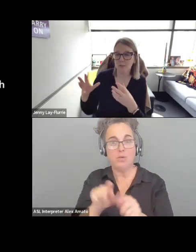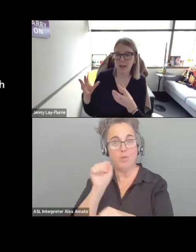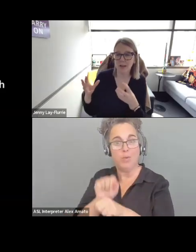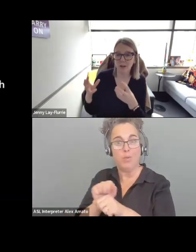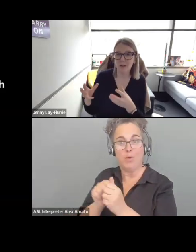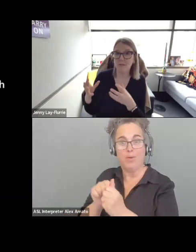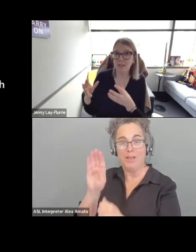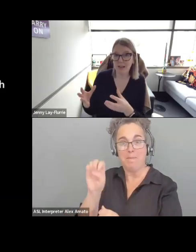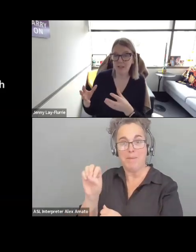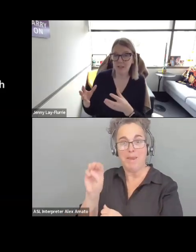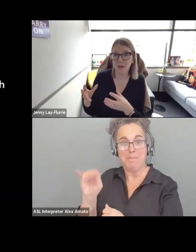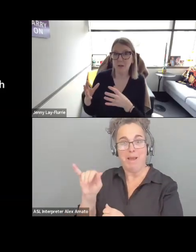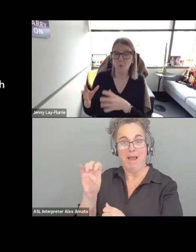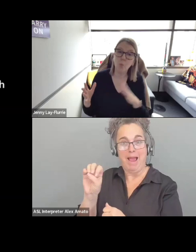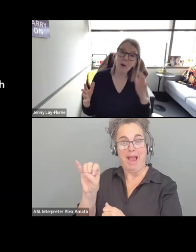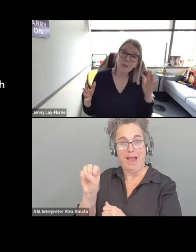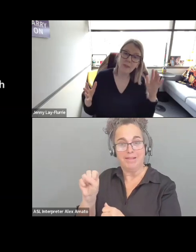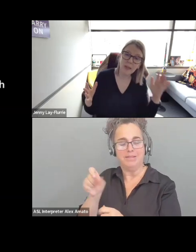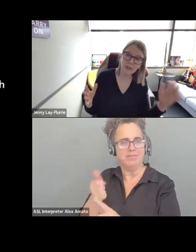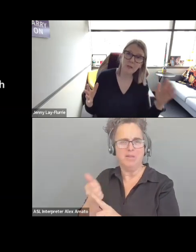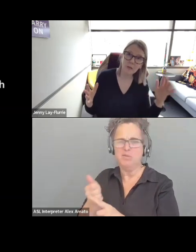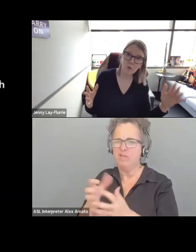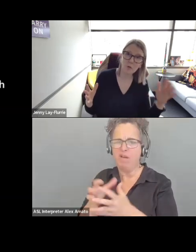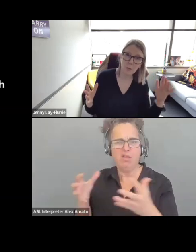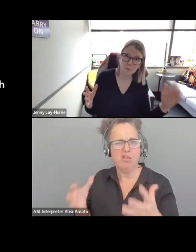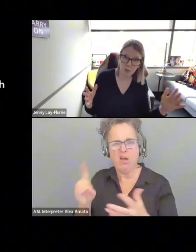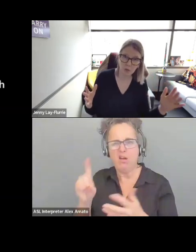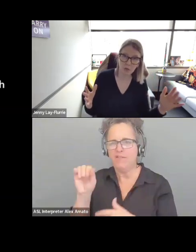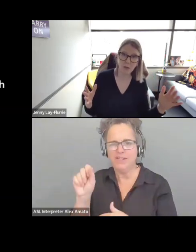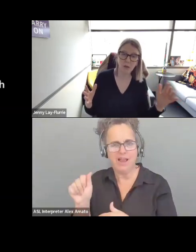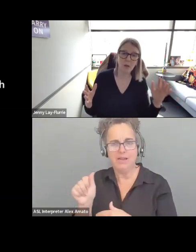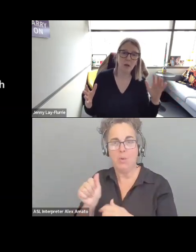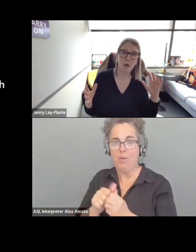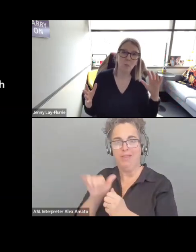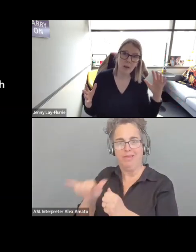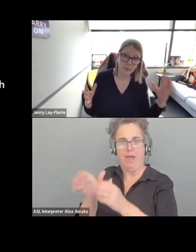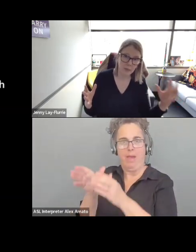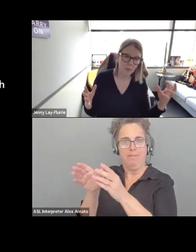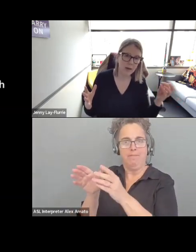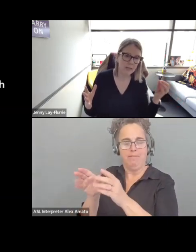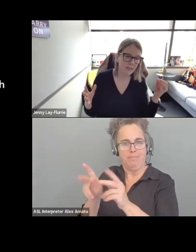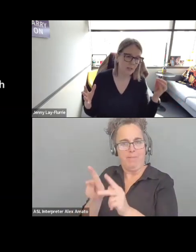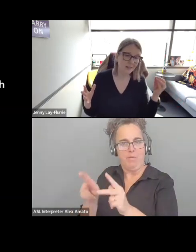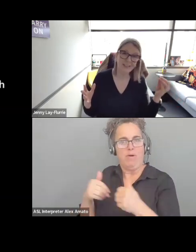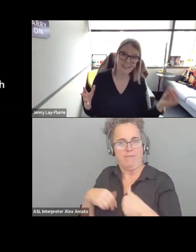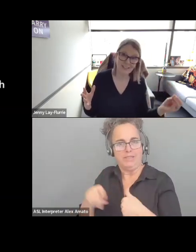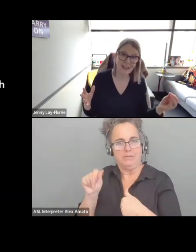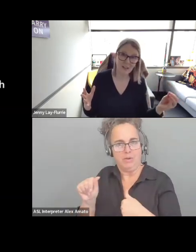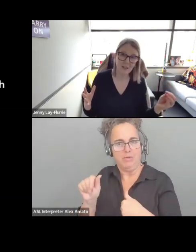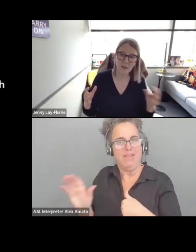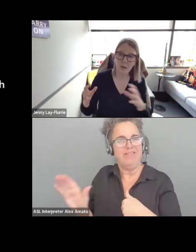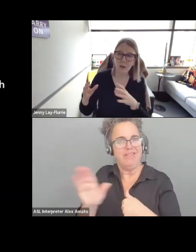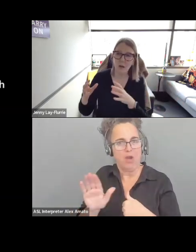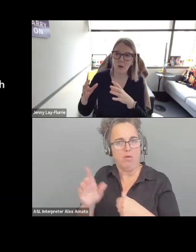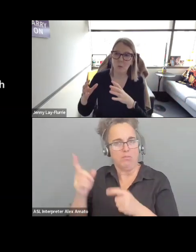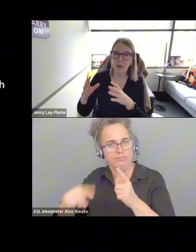because they had a lot of data that with the individual's permission, with the right consent,